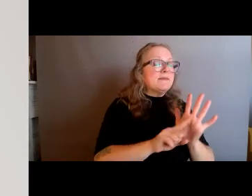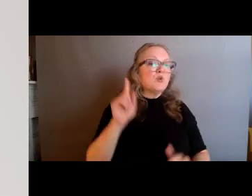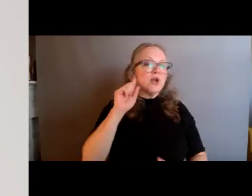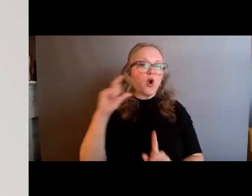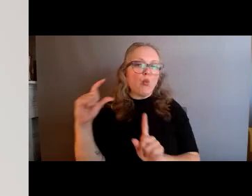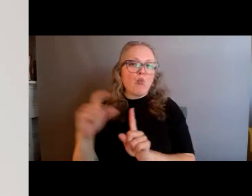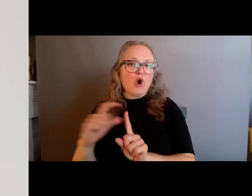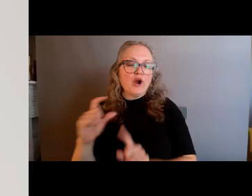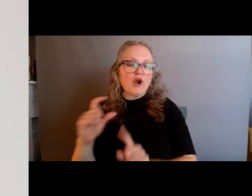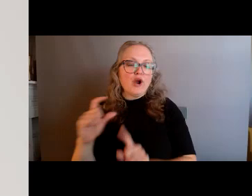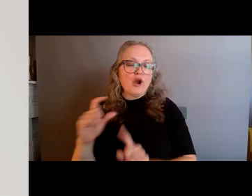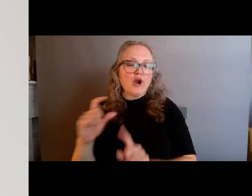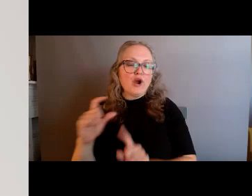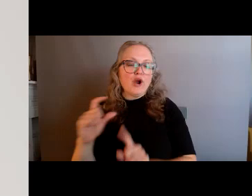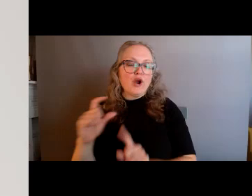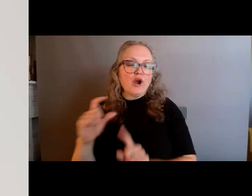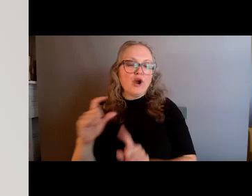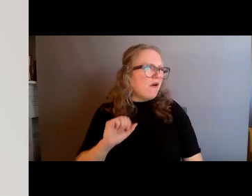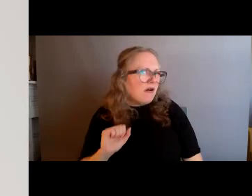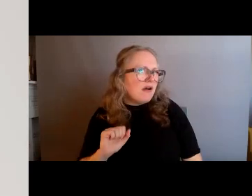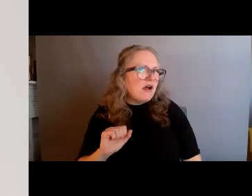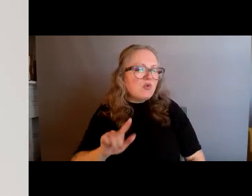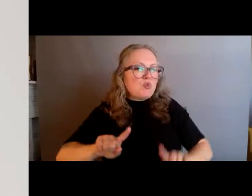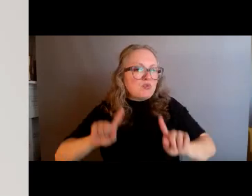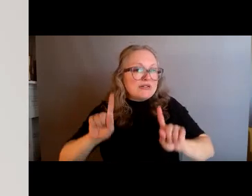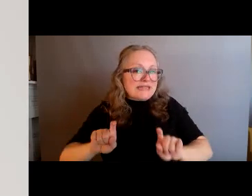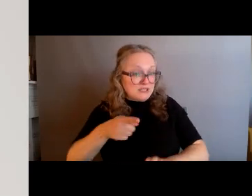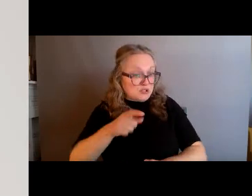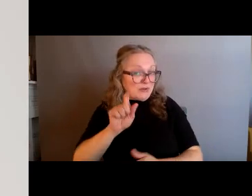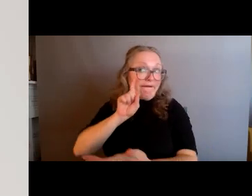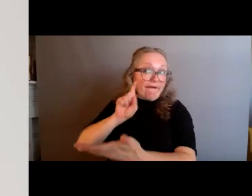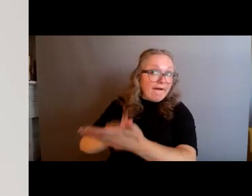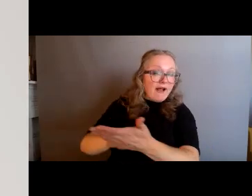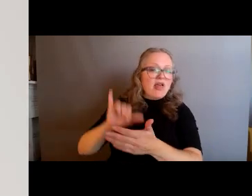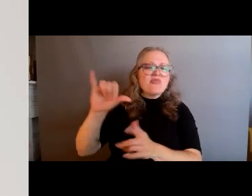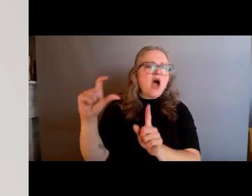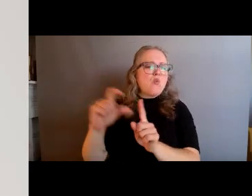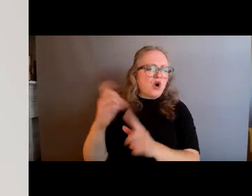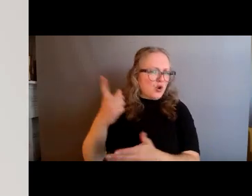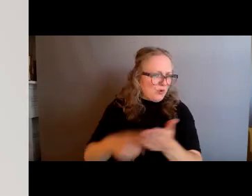we're going to see how well they can determine words that are spoken, because sometimes they,